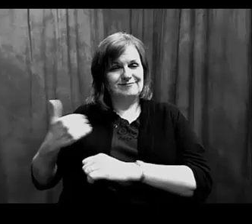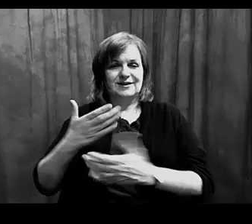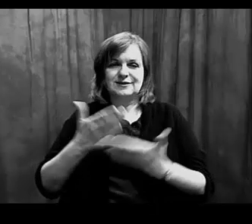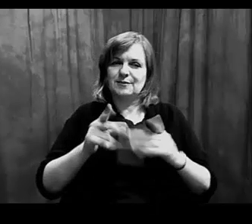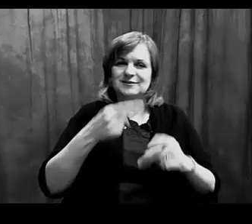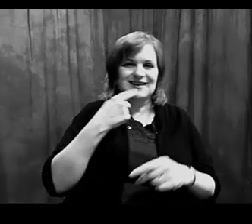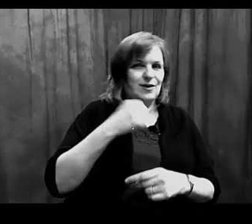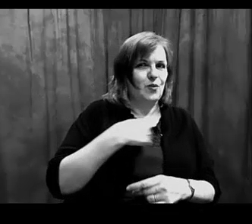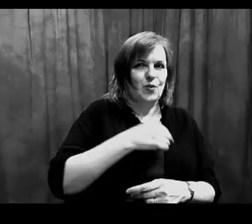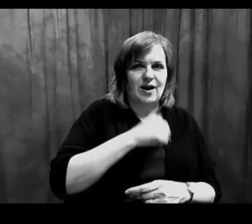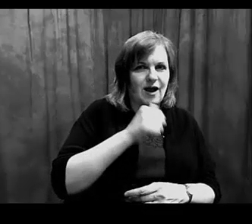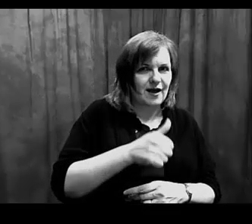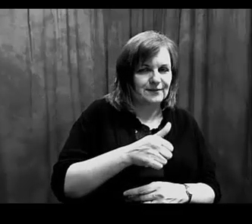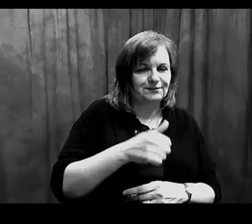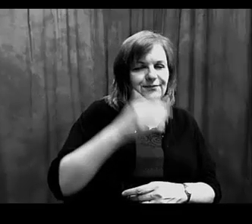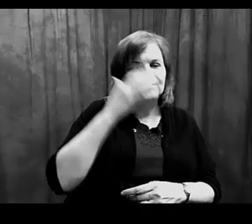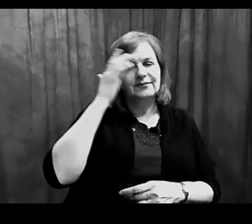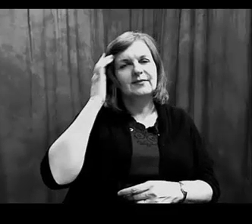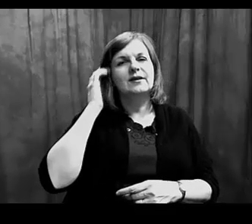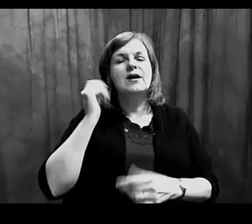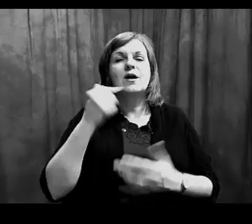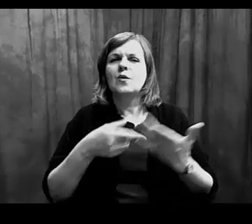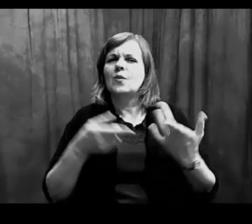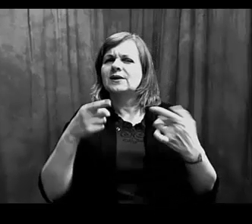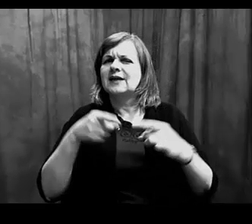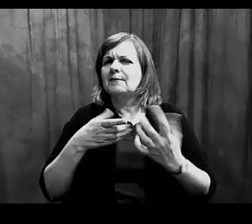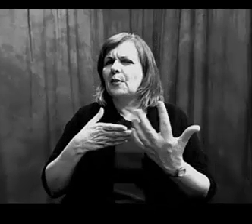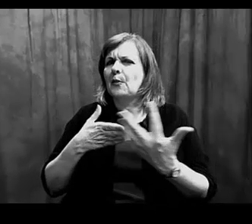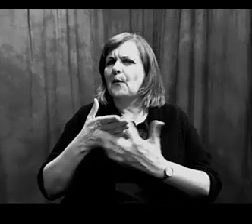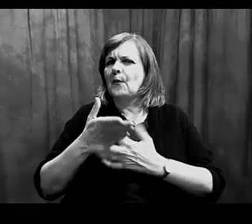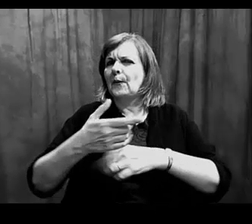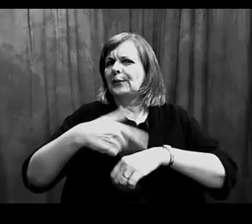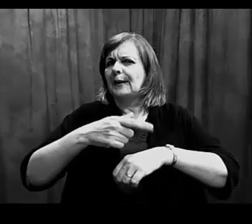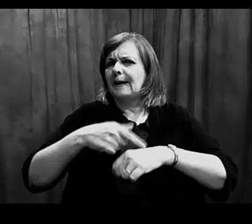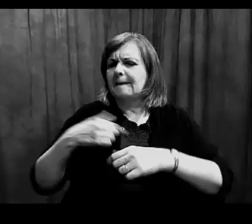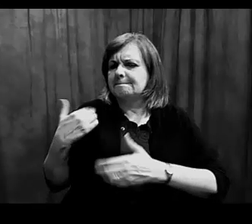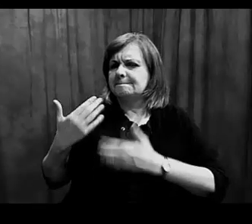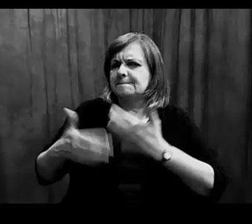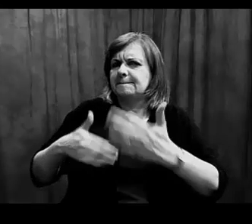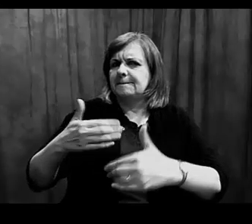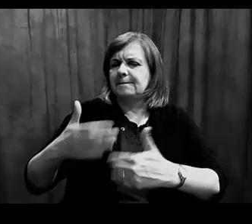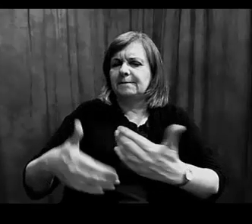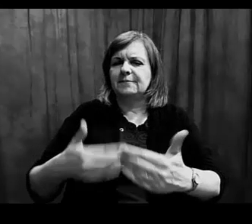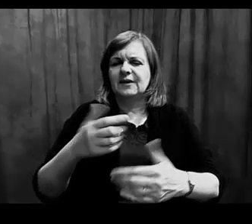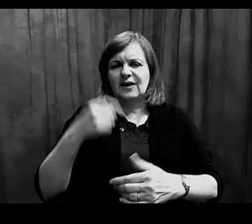But what's going on with this overtime -- and we can think about these things